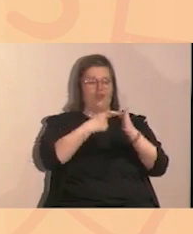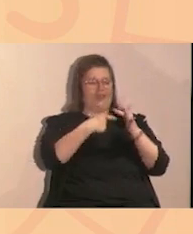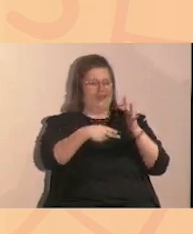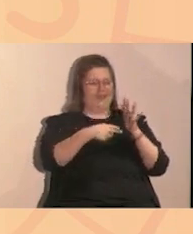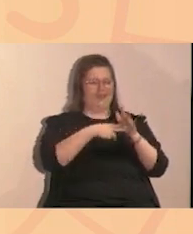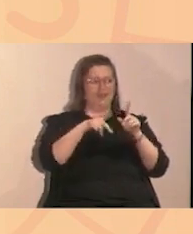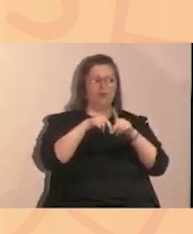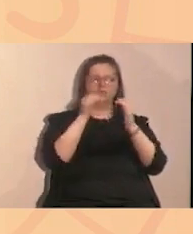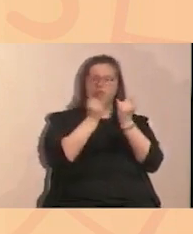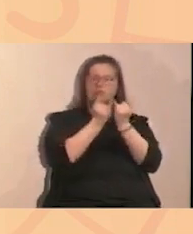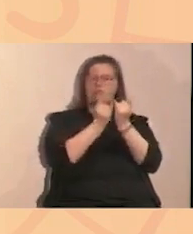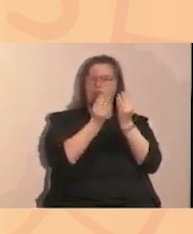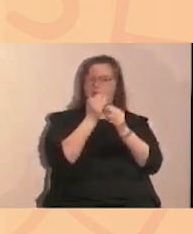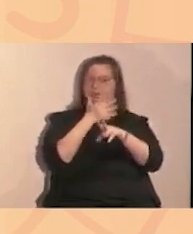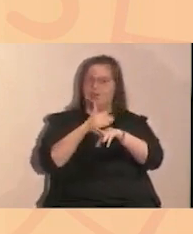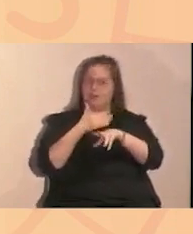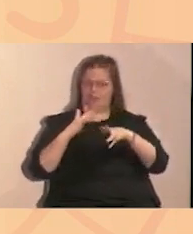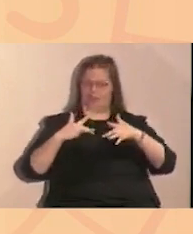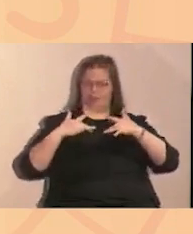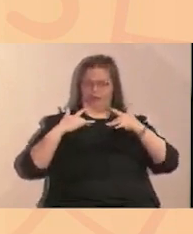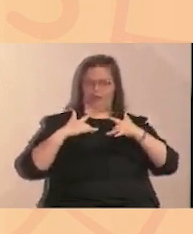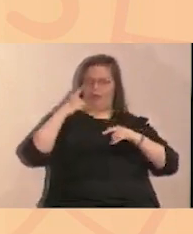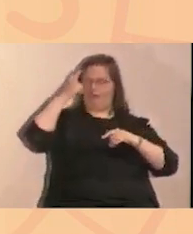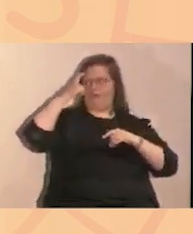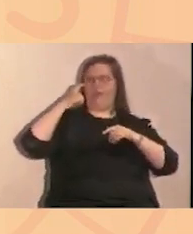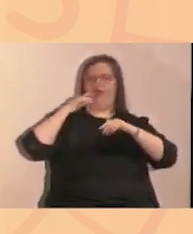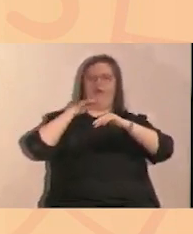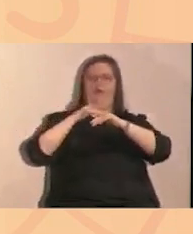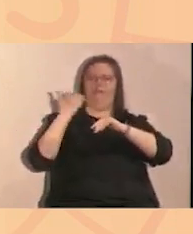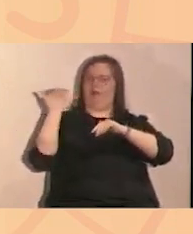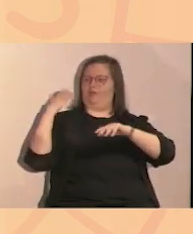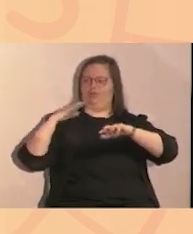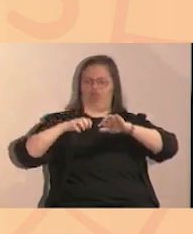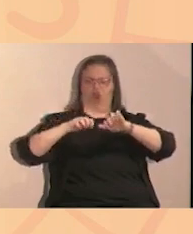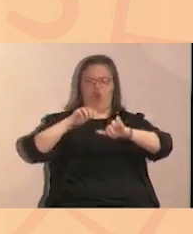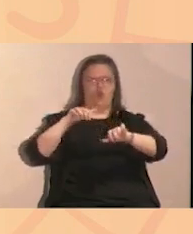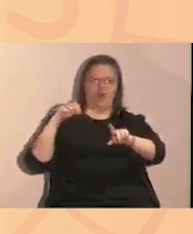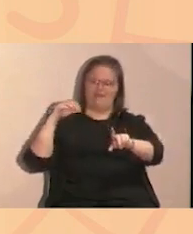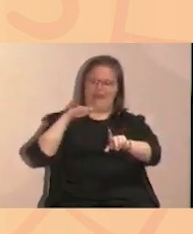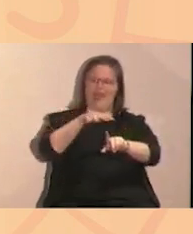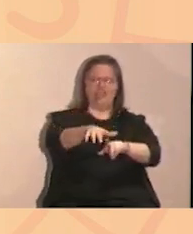Where we carry the burden and the scar of our recent colonial past of invasion, of cultural erasure,